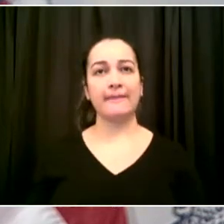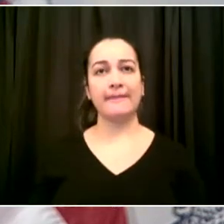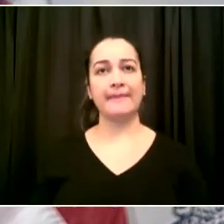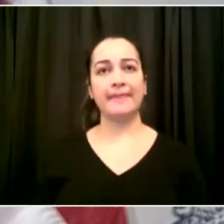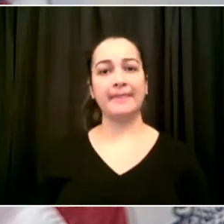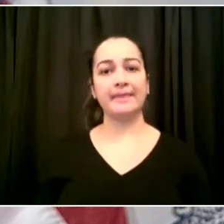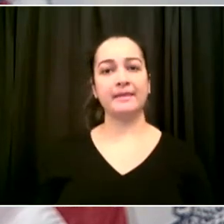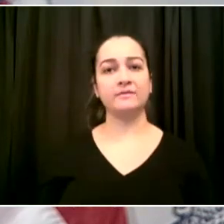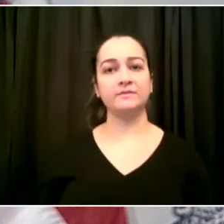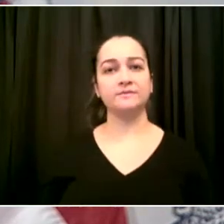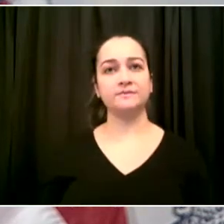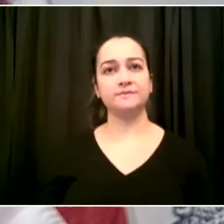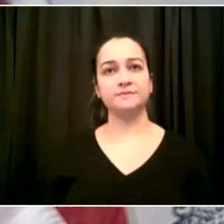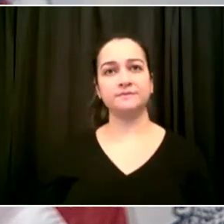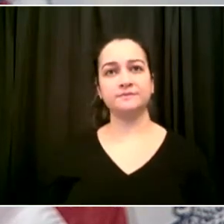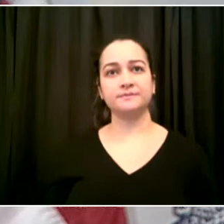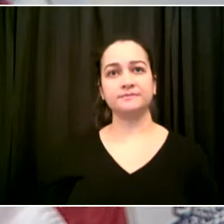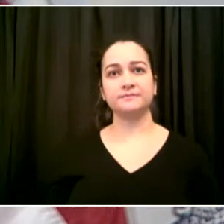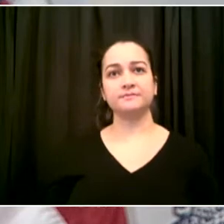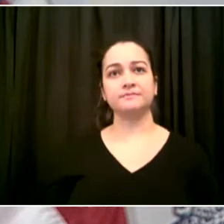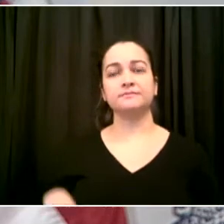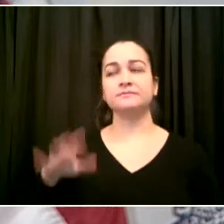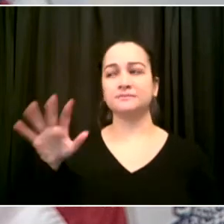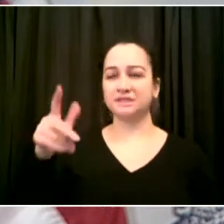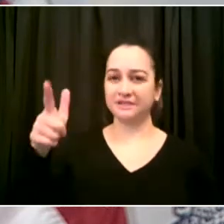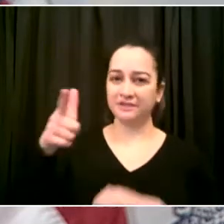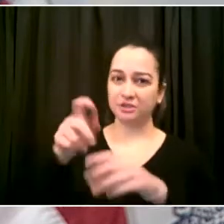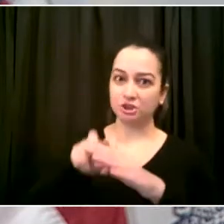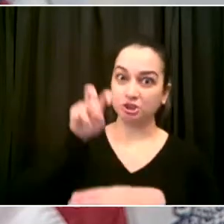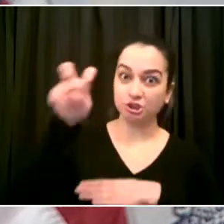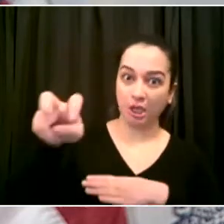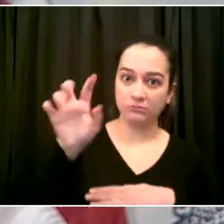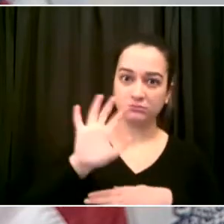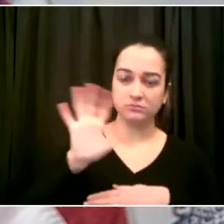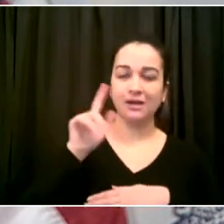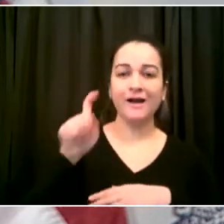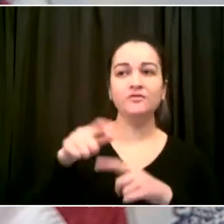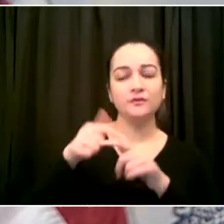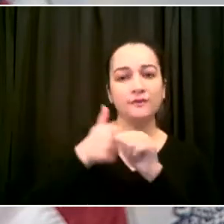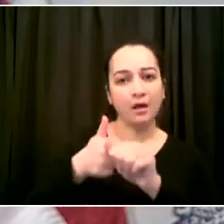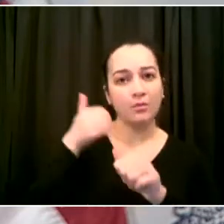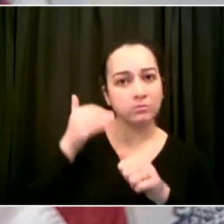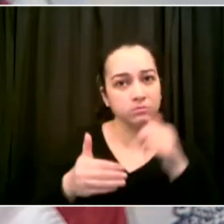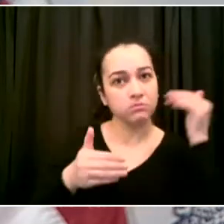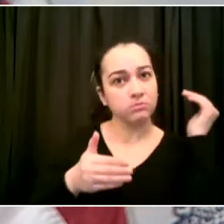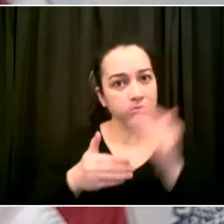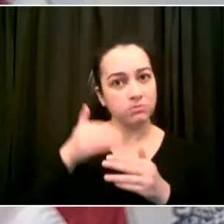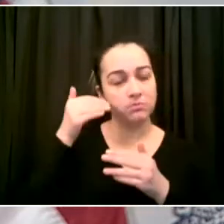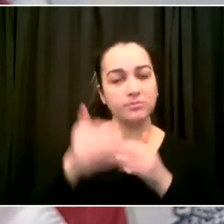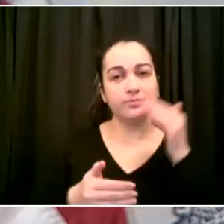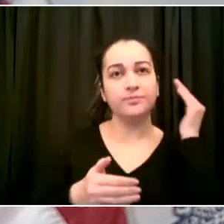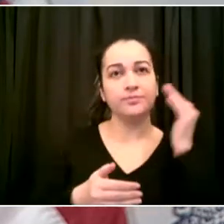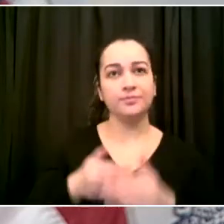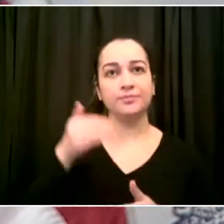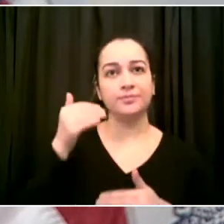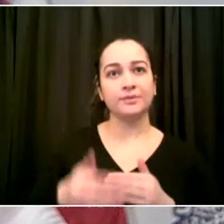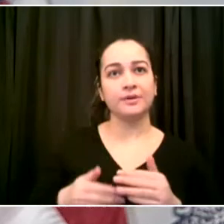QUESTION, LET'S